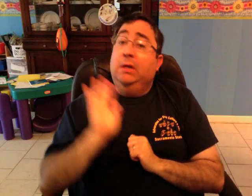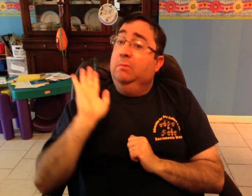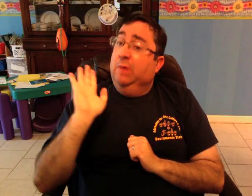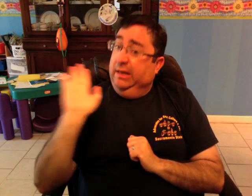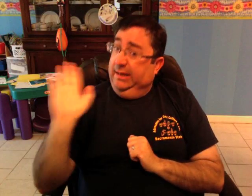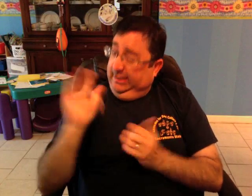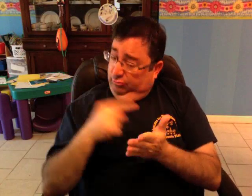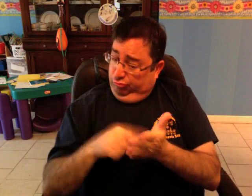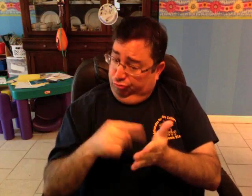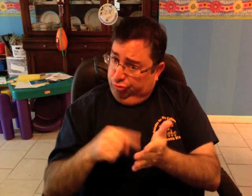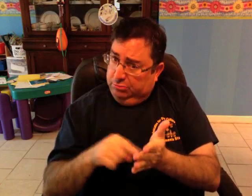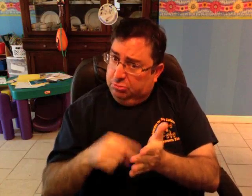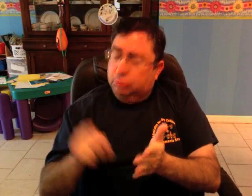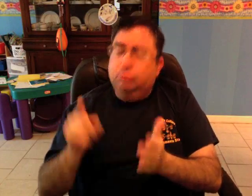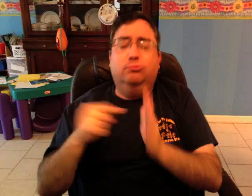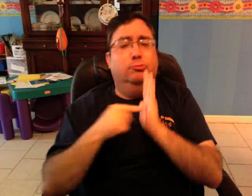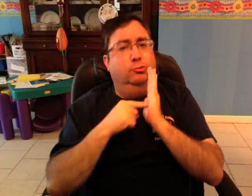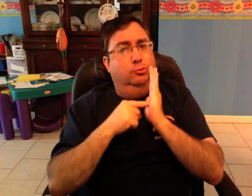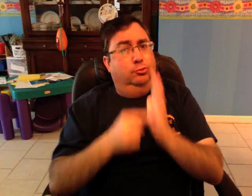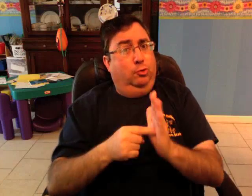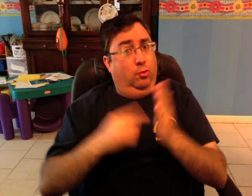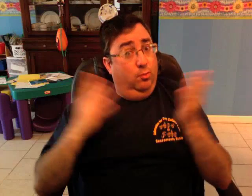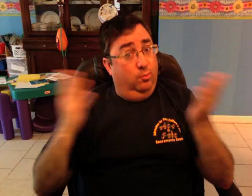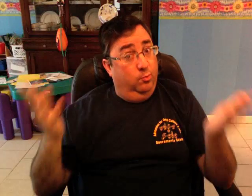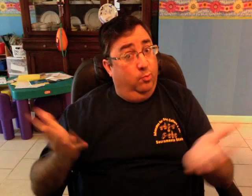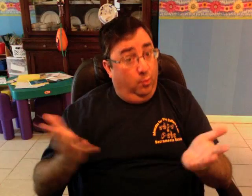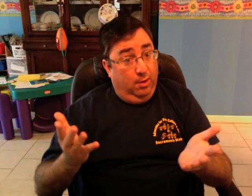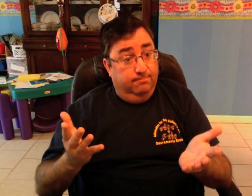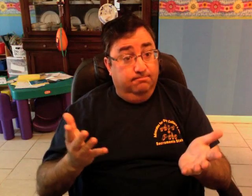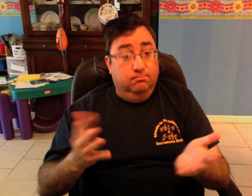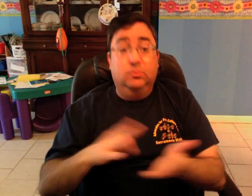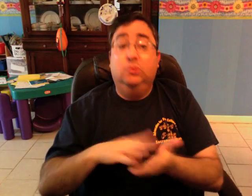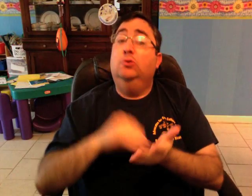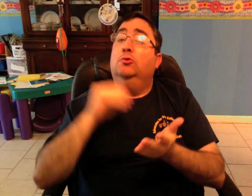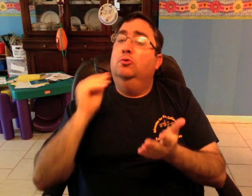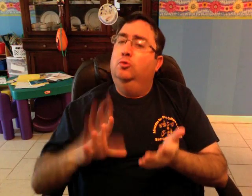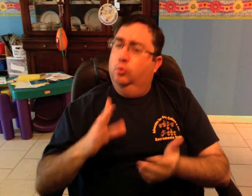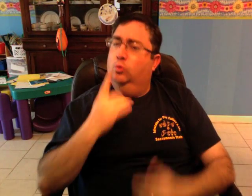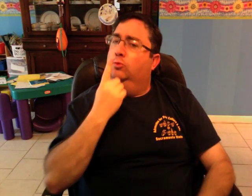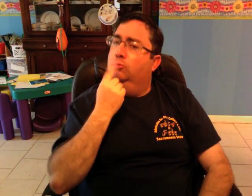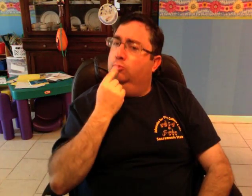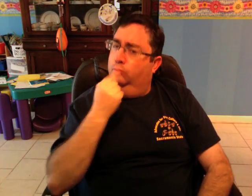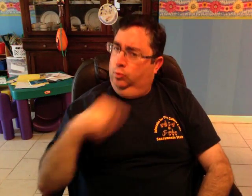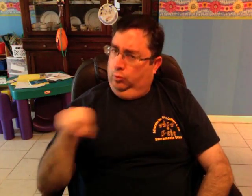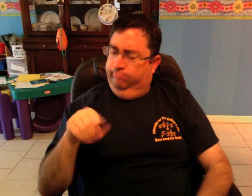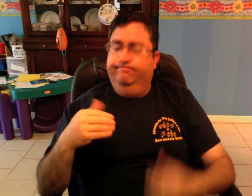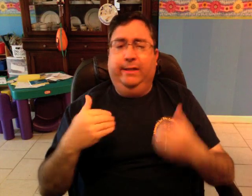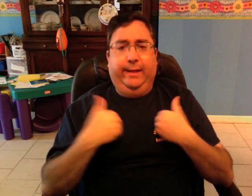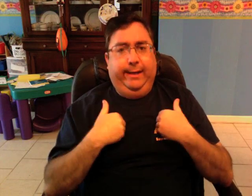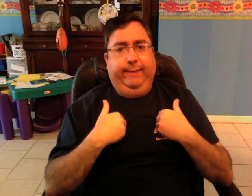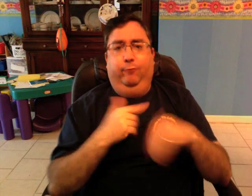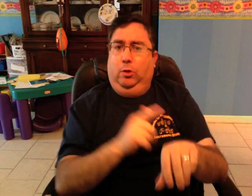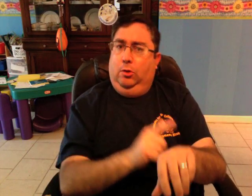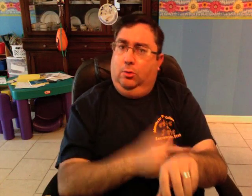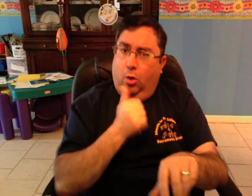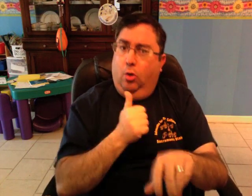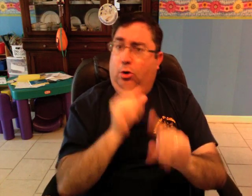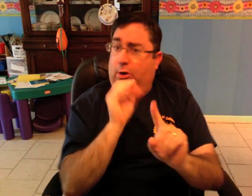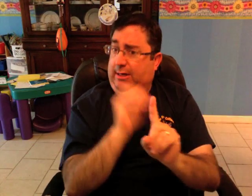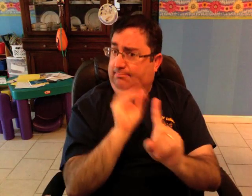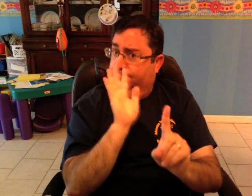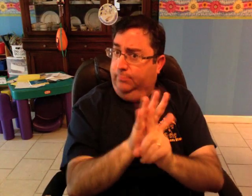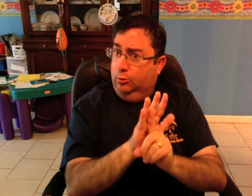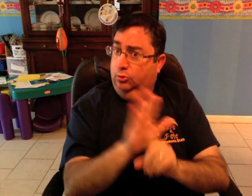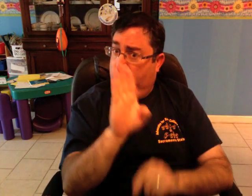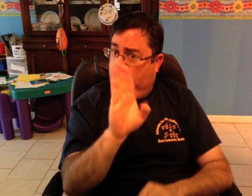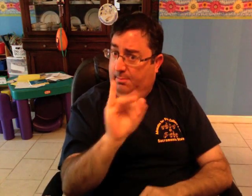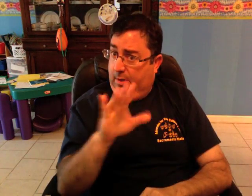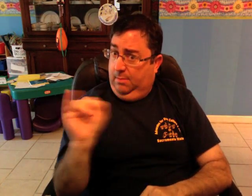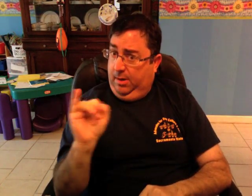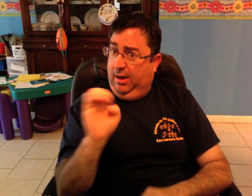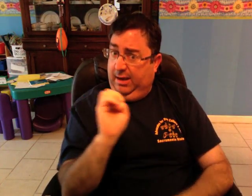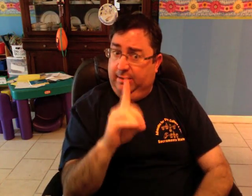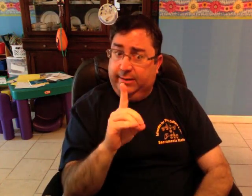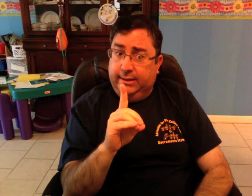His research shows that students who have longer exposure to bi/bi education